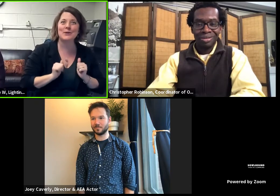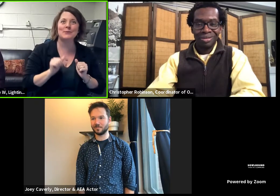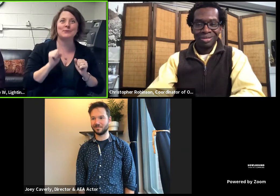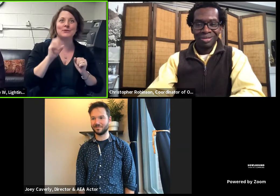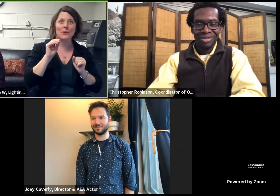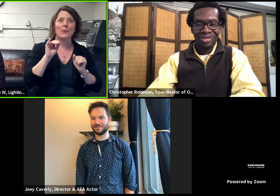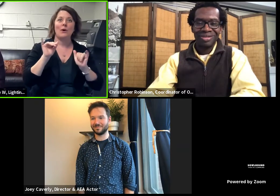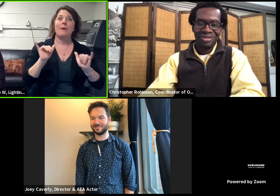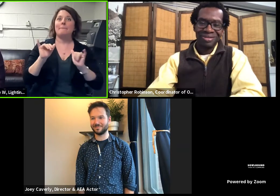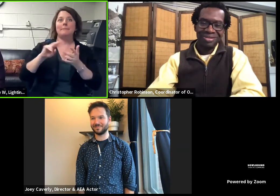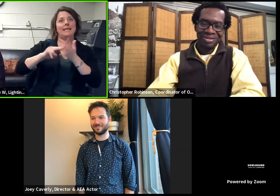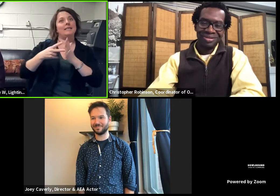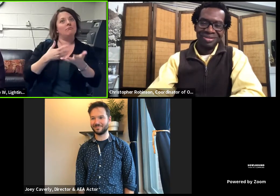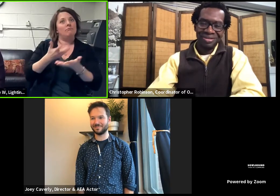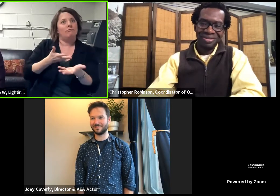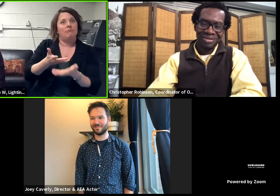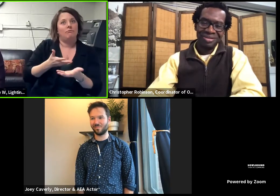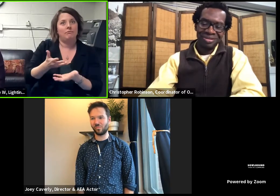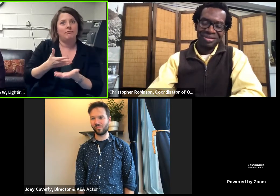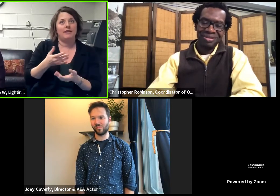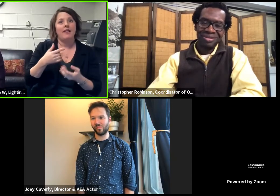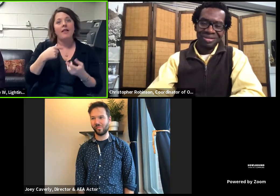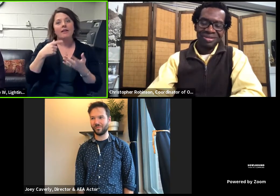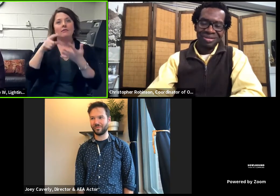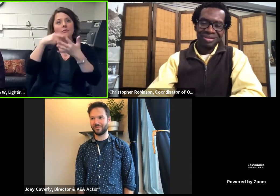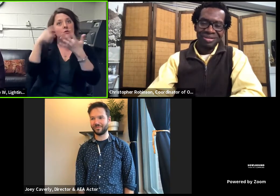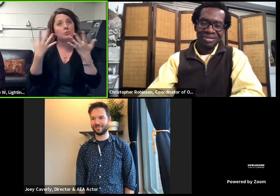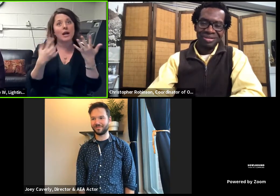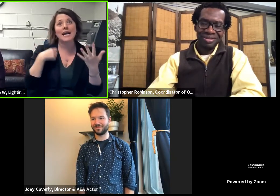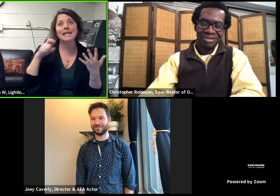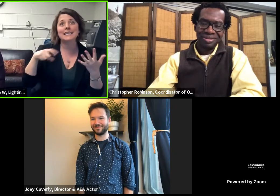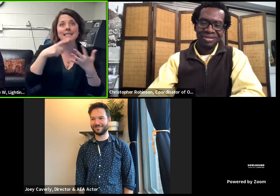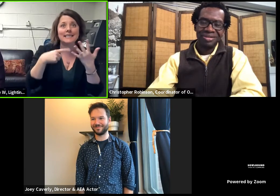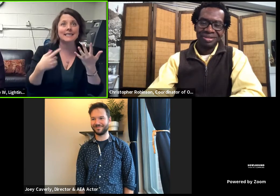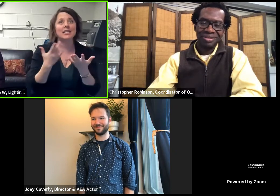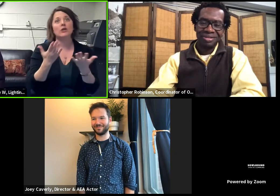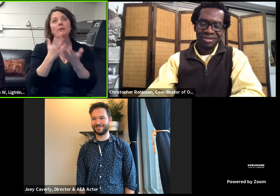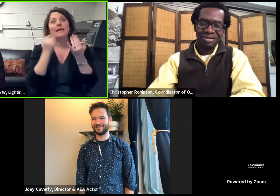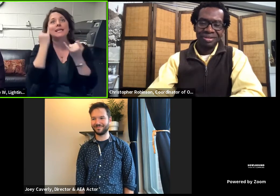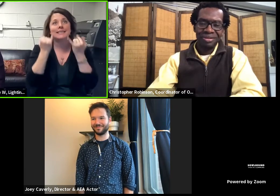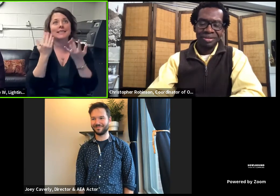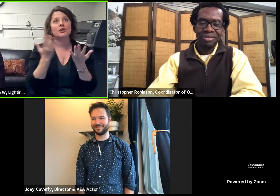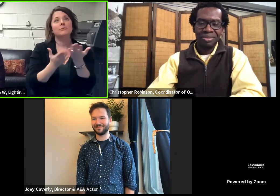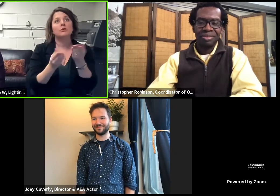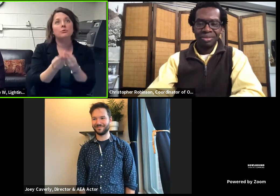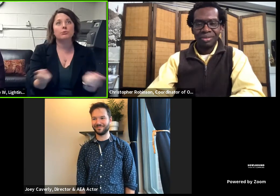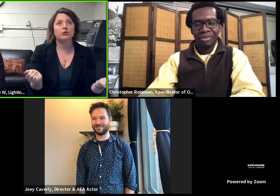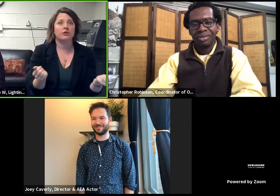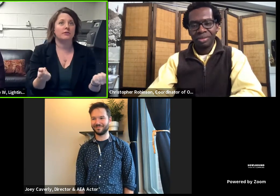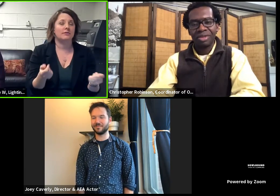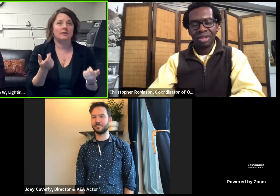and I wanna keep lighting shows, of course, so I have to be able to collaborate with people, and go through these, and explain what I need,